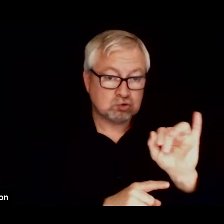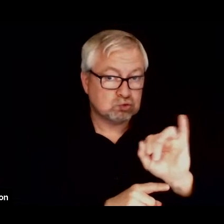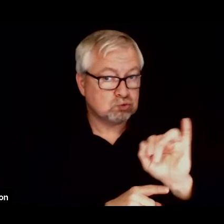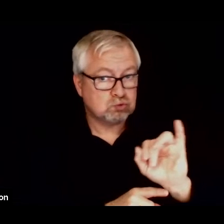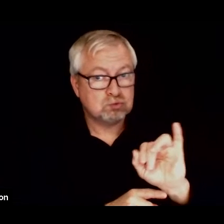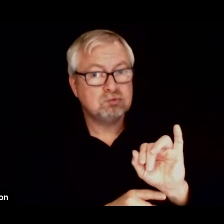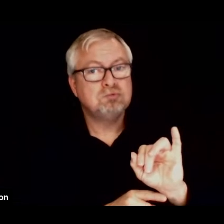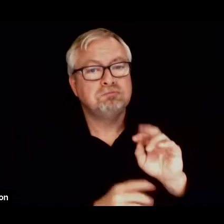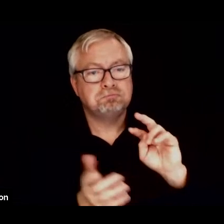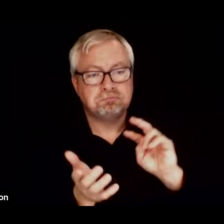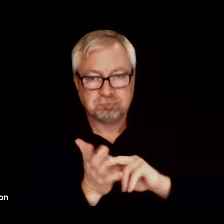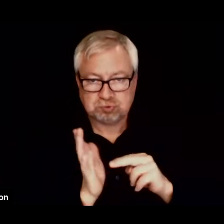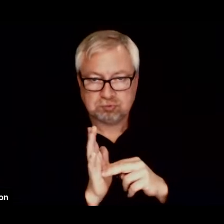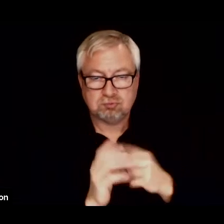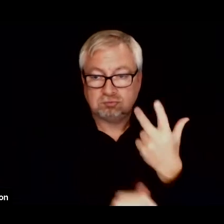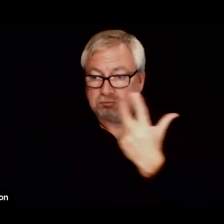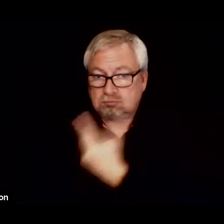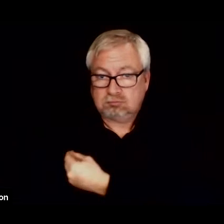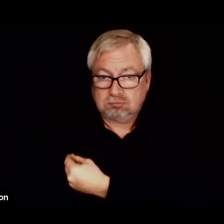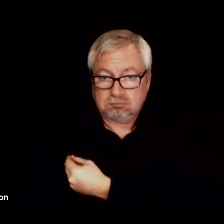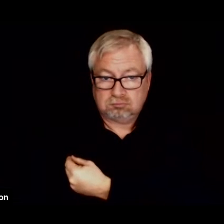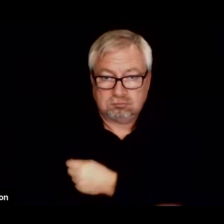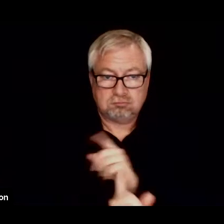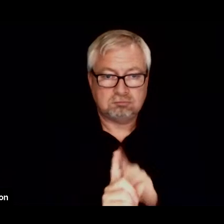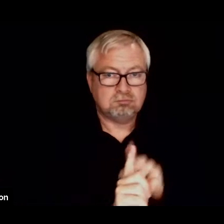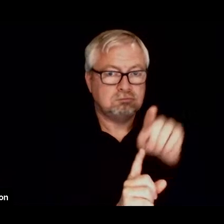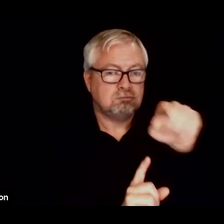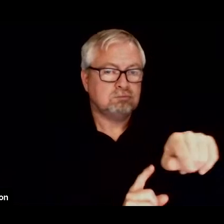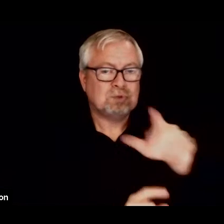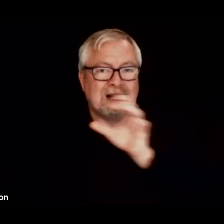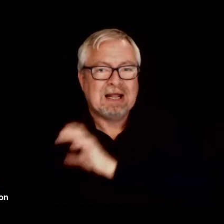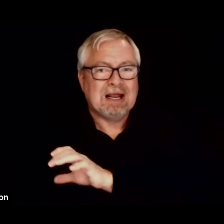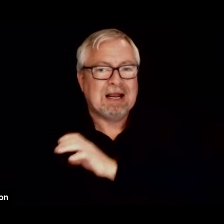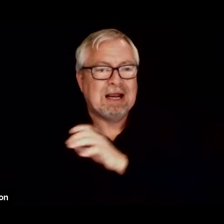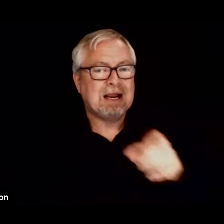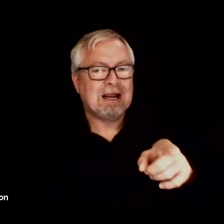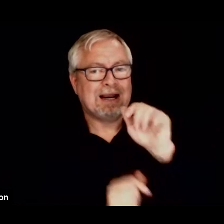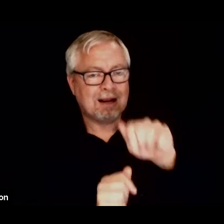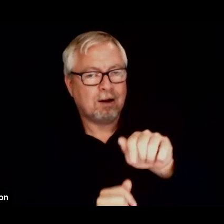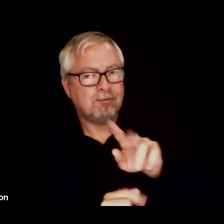file for reimbursement for that administration fee through the health resources and service